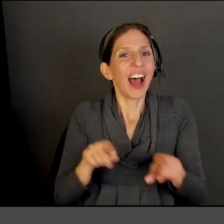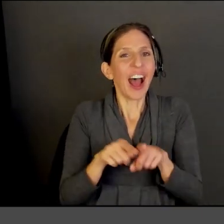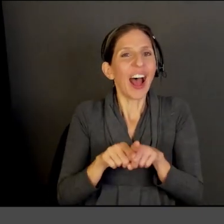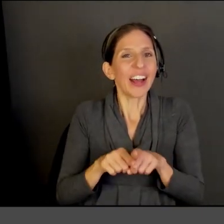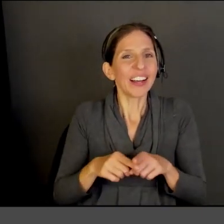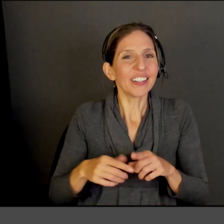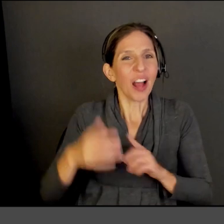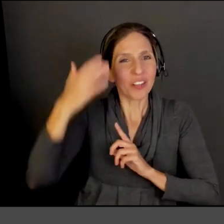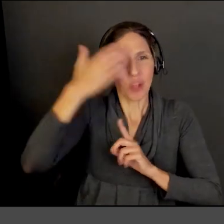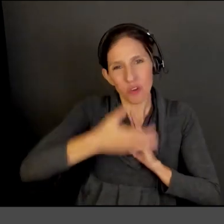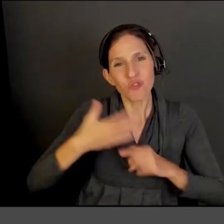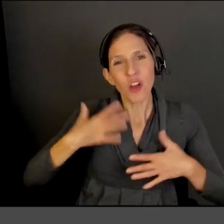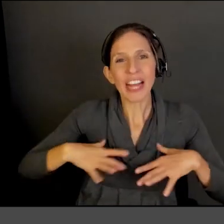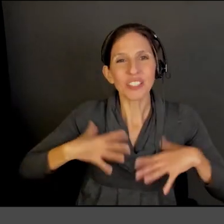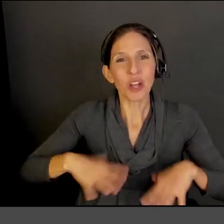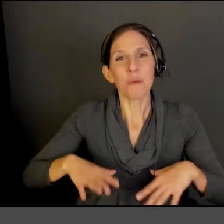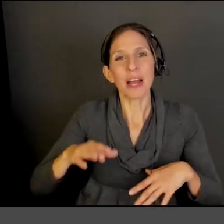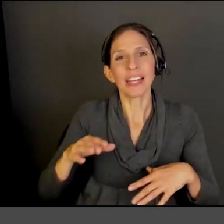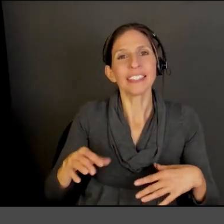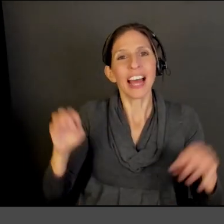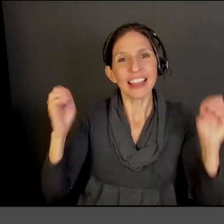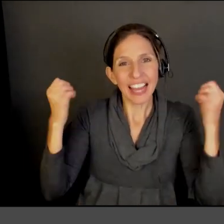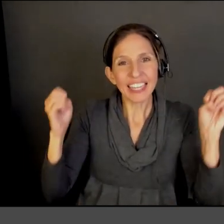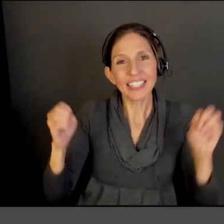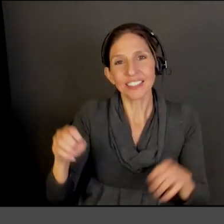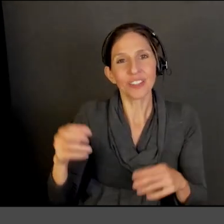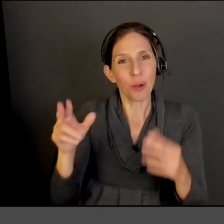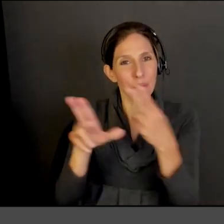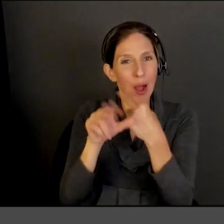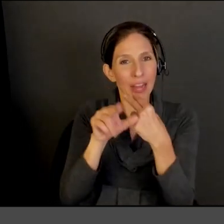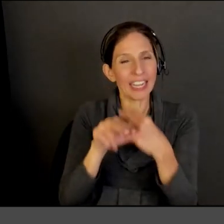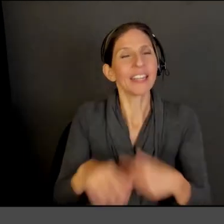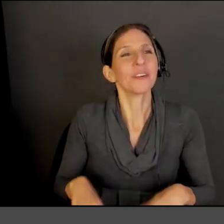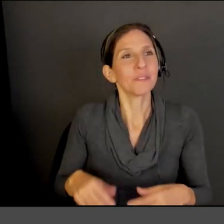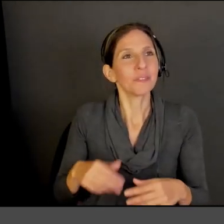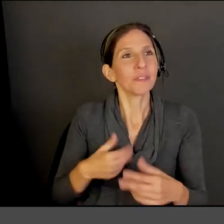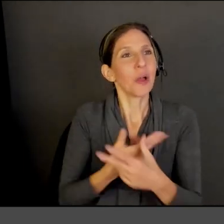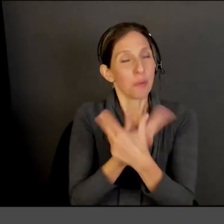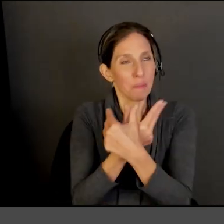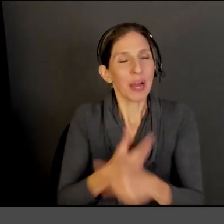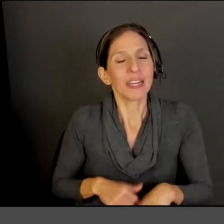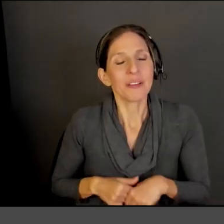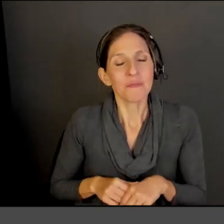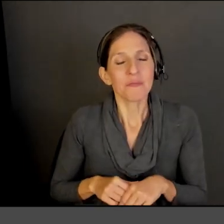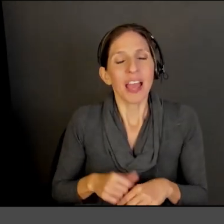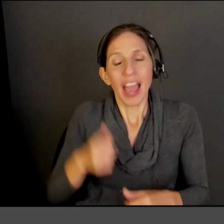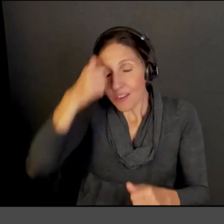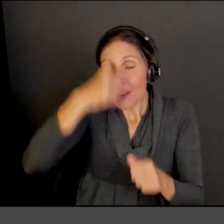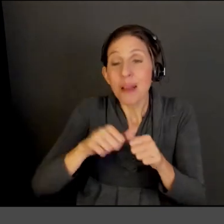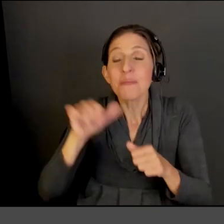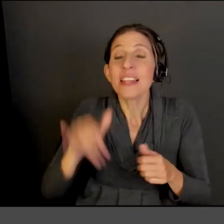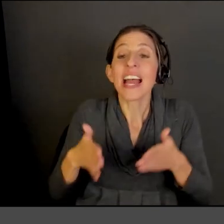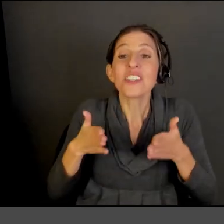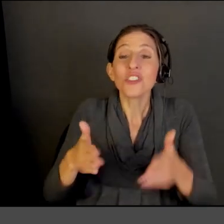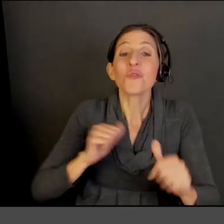AND THEN THE REMEMBER THE THEATER MOVEMENT. REMEMBER THE STREET THEATER MOVEMENT. YEAH, YEAH, YEAH.